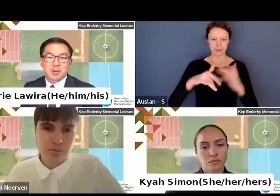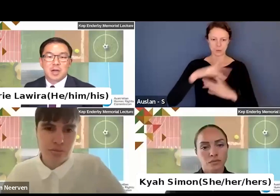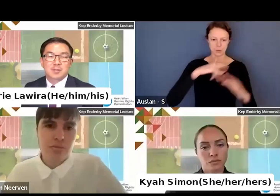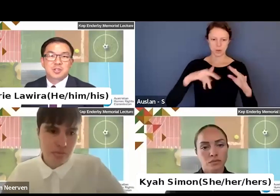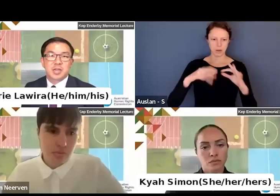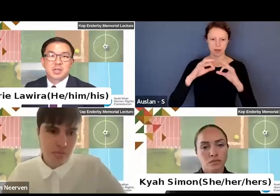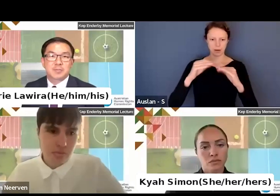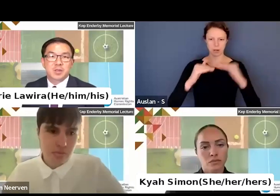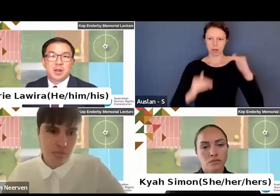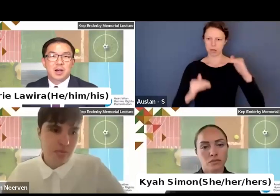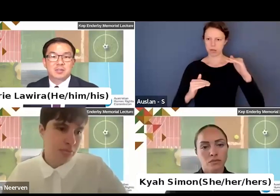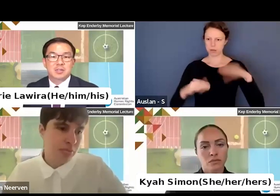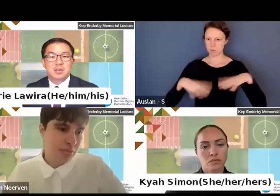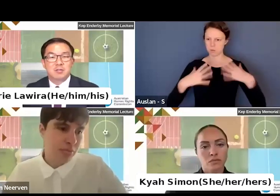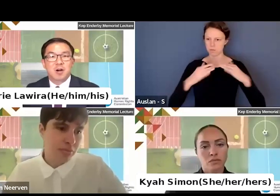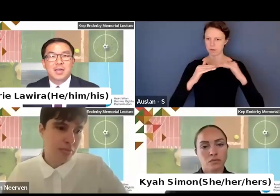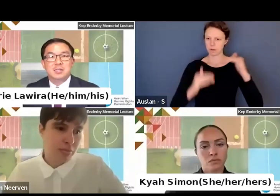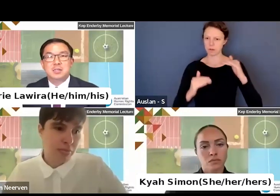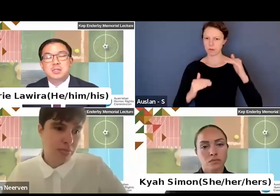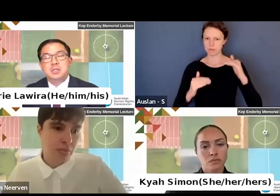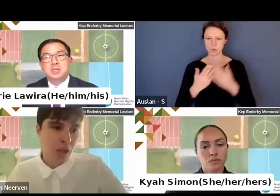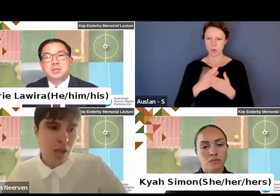when it comes to gender, class and race?